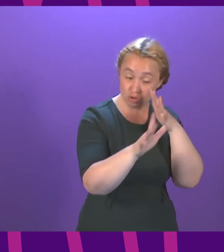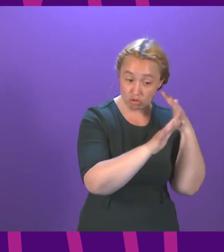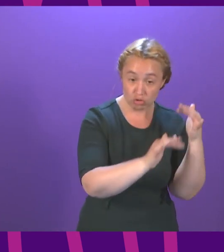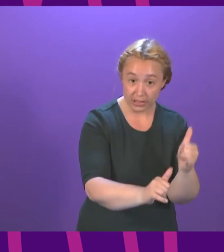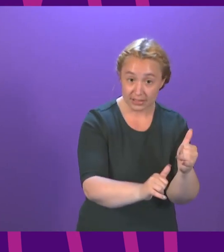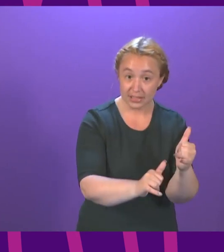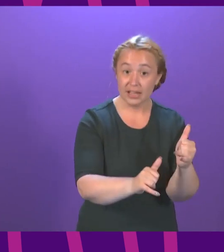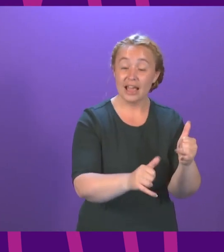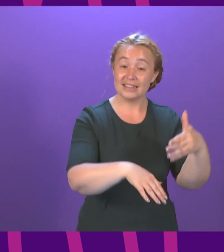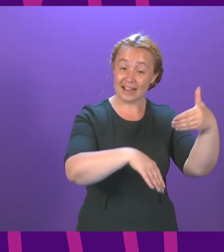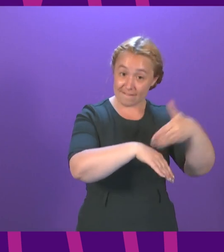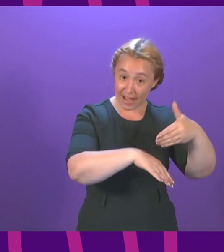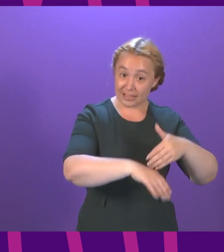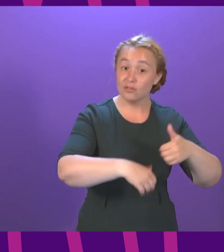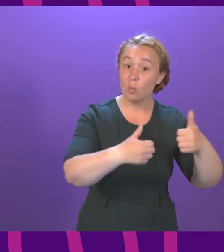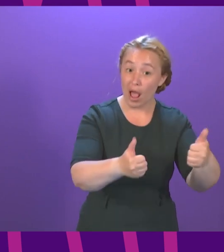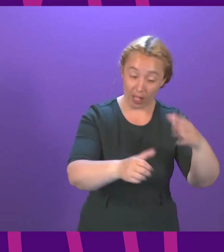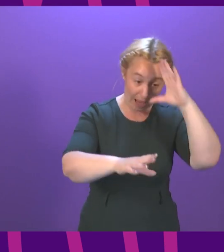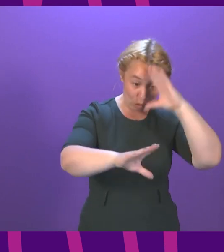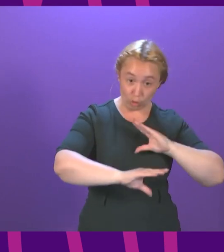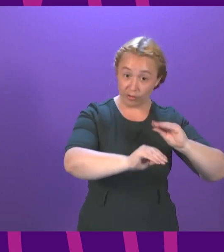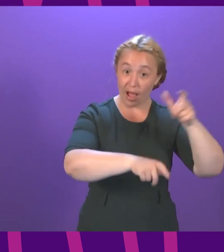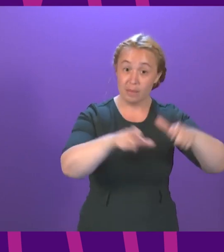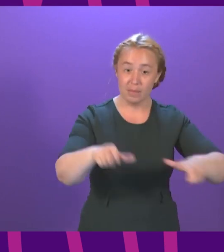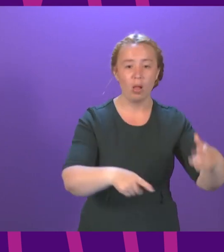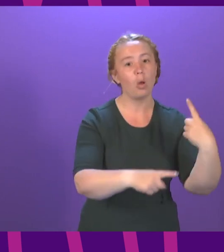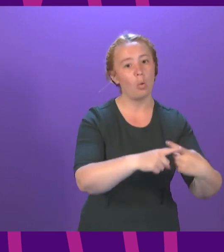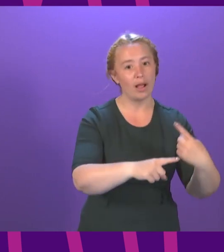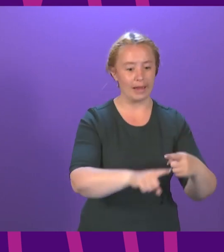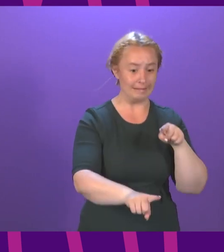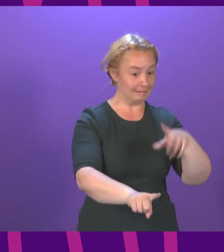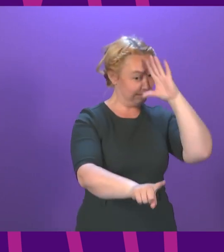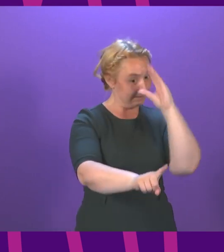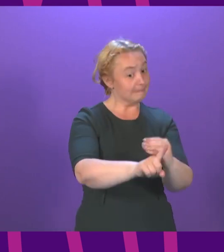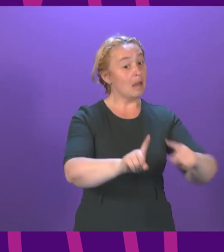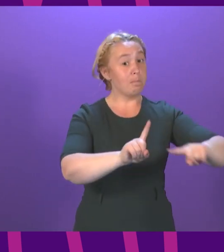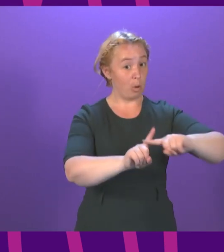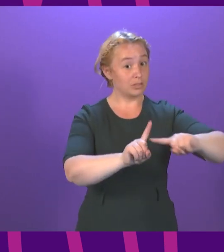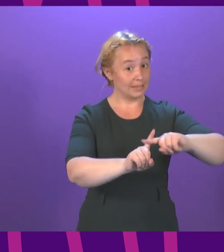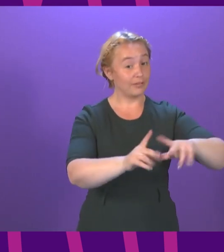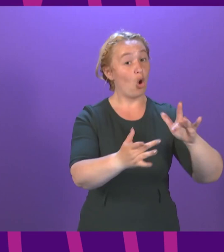proportionate and notifies people as quickly as possible. That is the work that test and protect